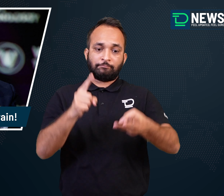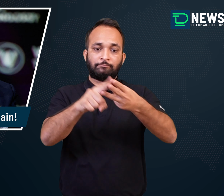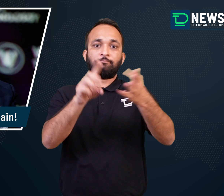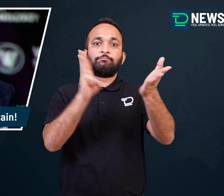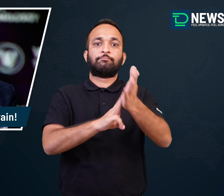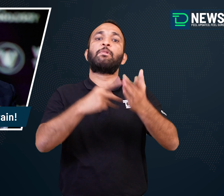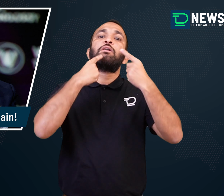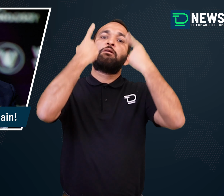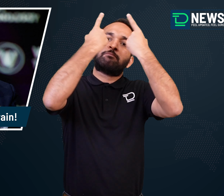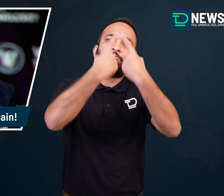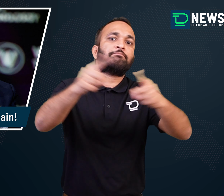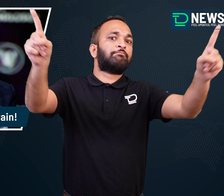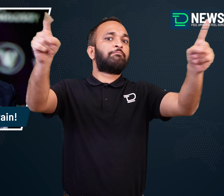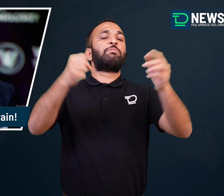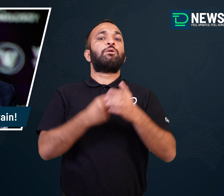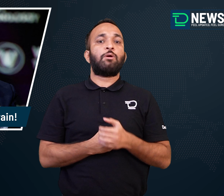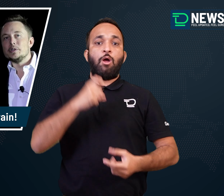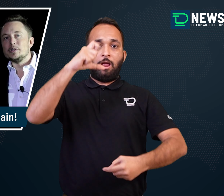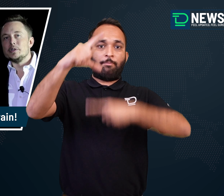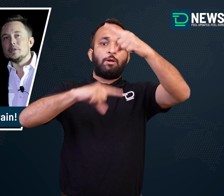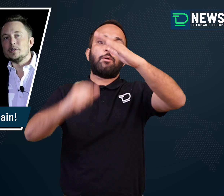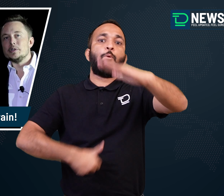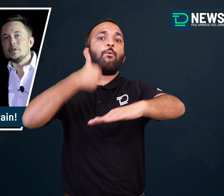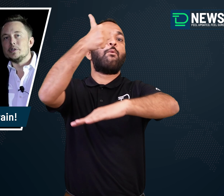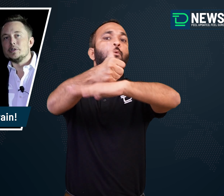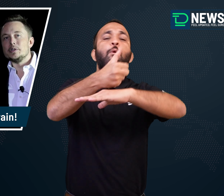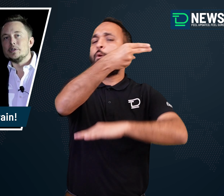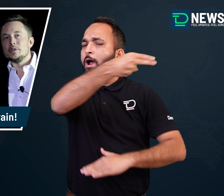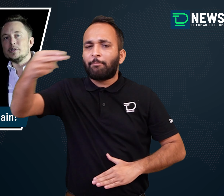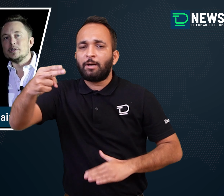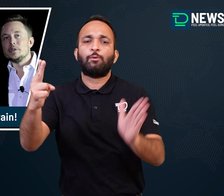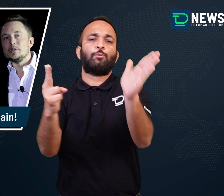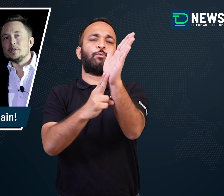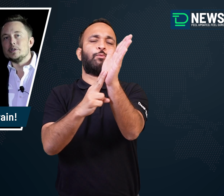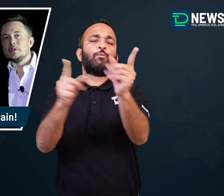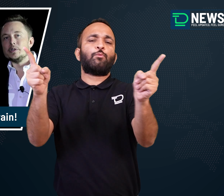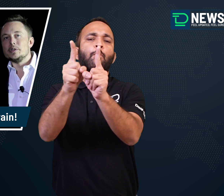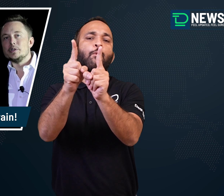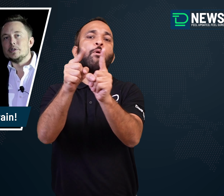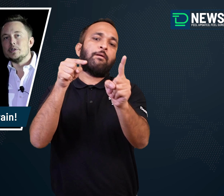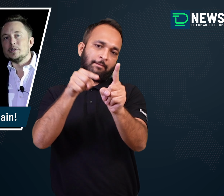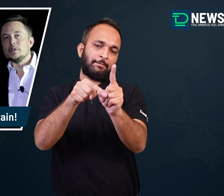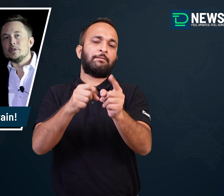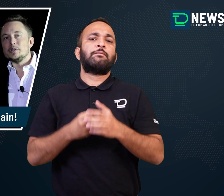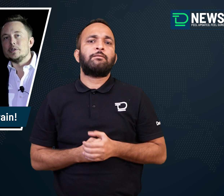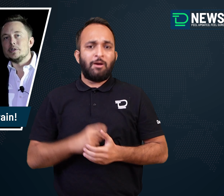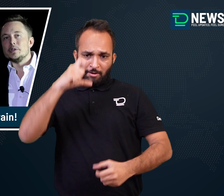He has also launched a company called Neuralink.